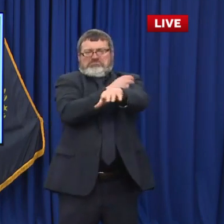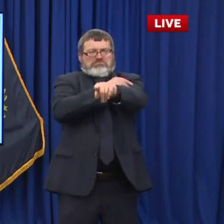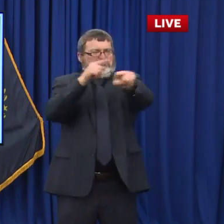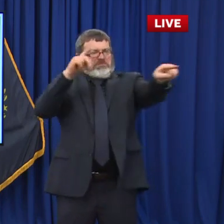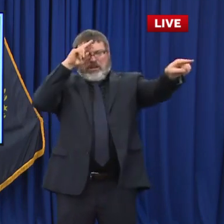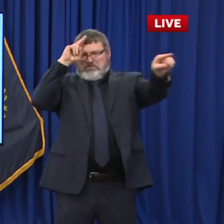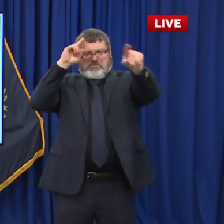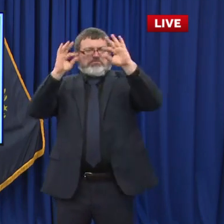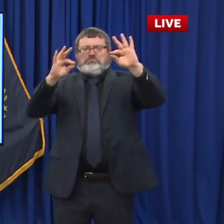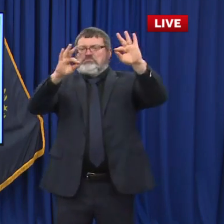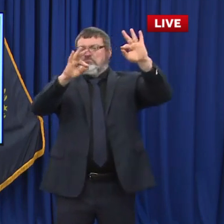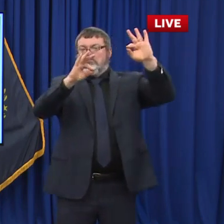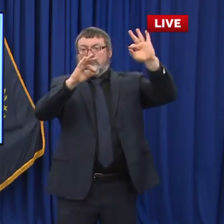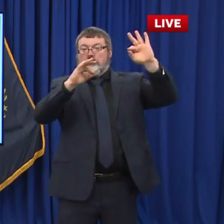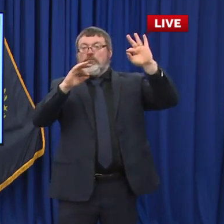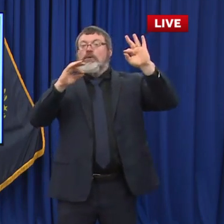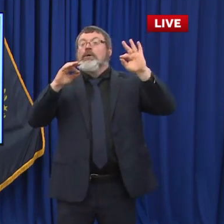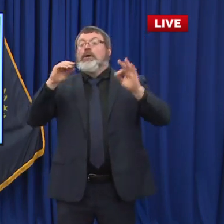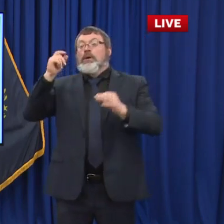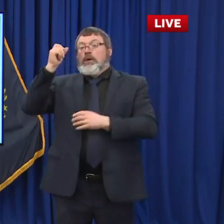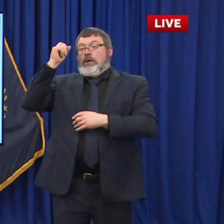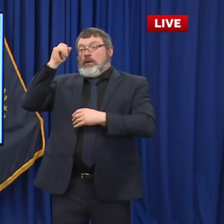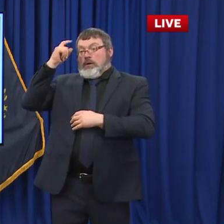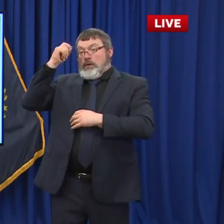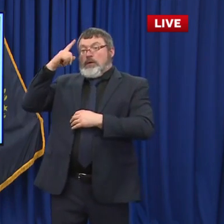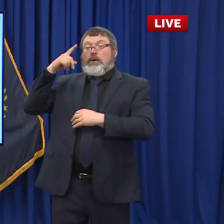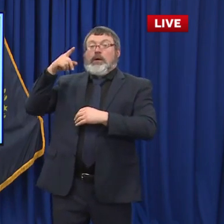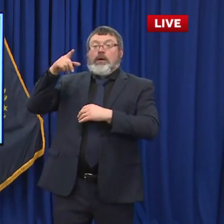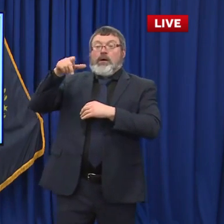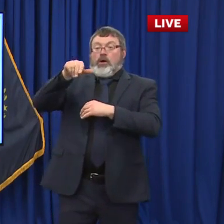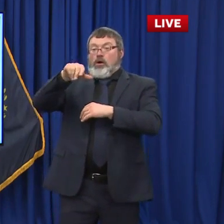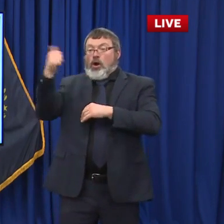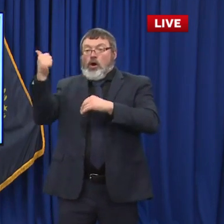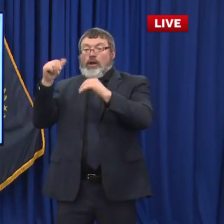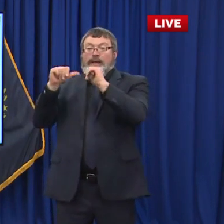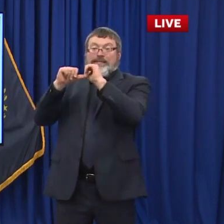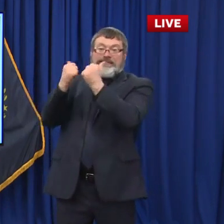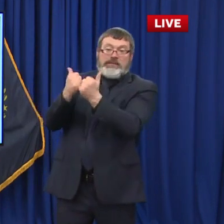FORWARD. WE WILL CONTINUE WITH OUR PARTNERS WHEN WE’RE READY.